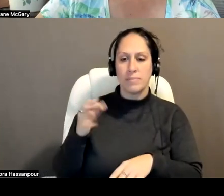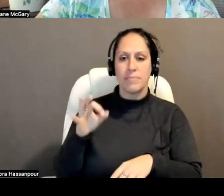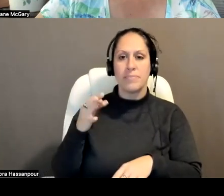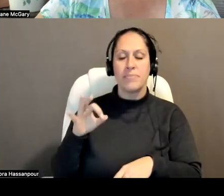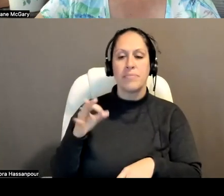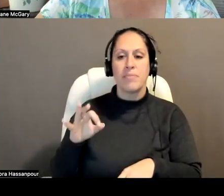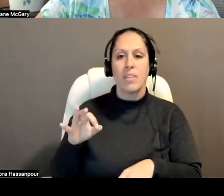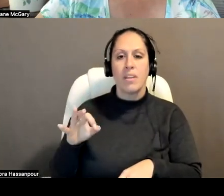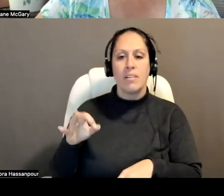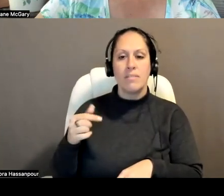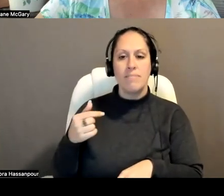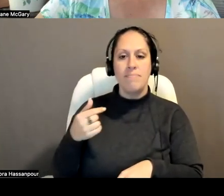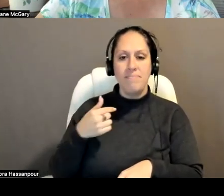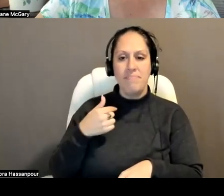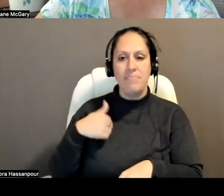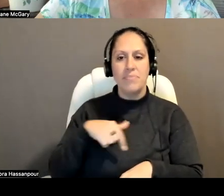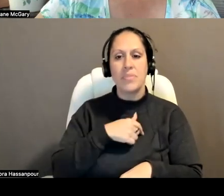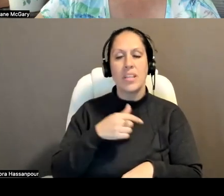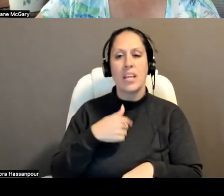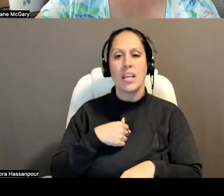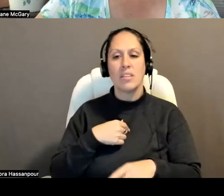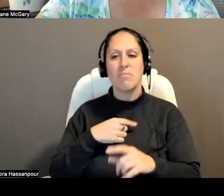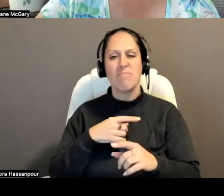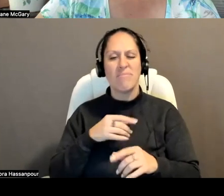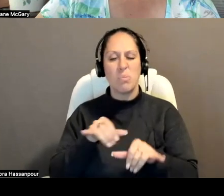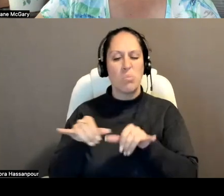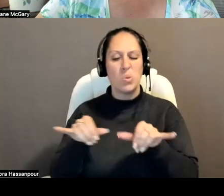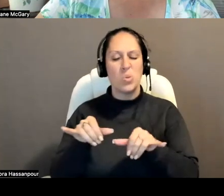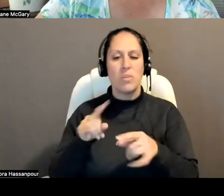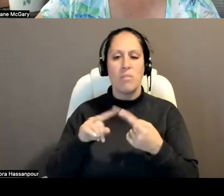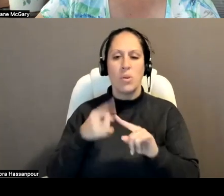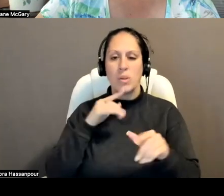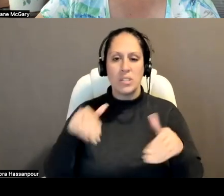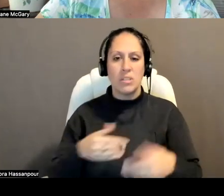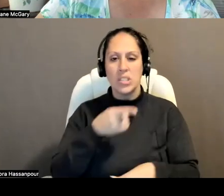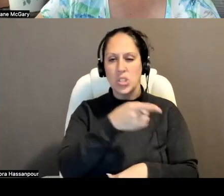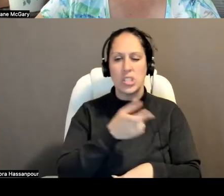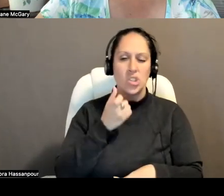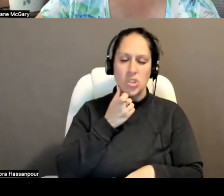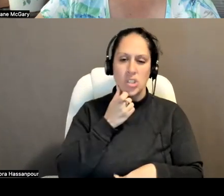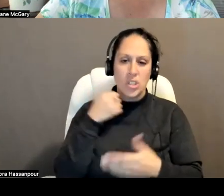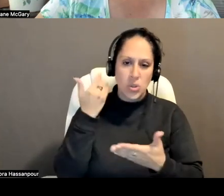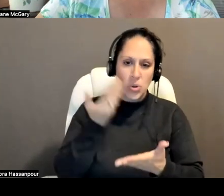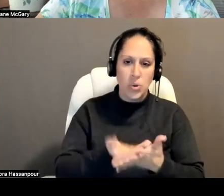I-- we had a mutual friend that introduced us, because uh she had just arrived in the United